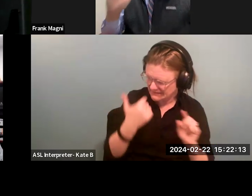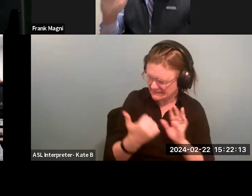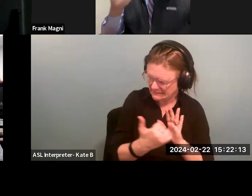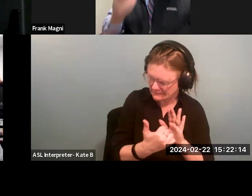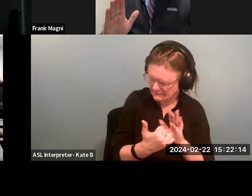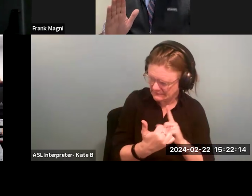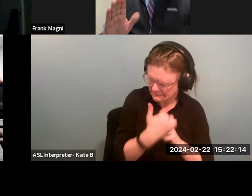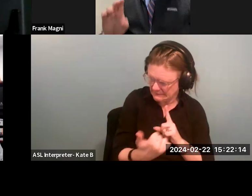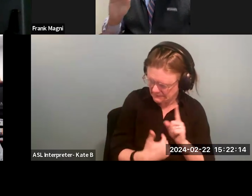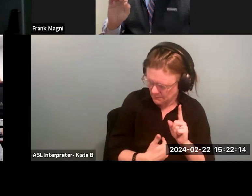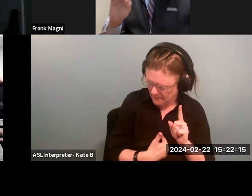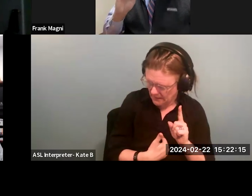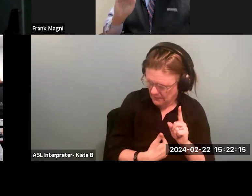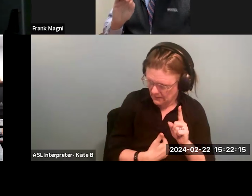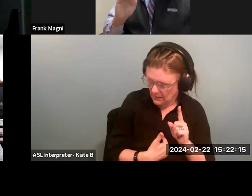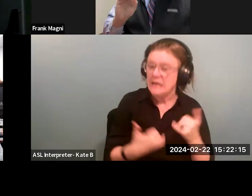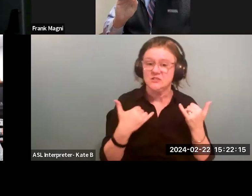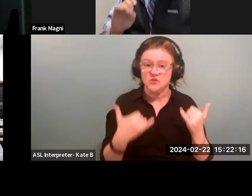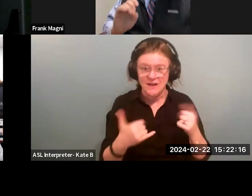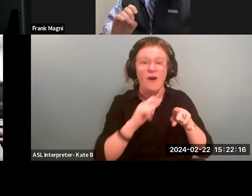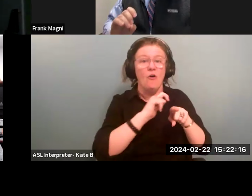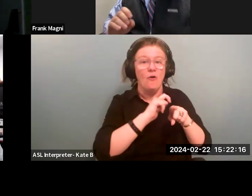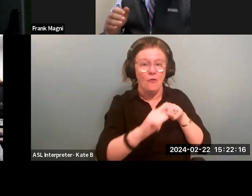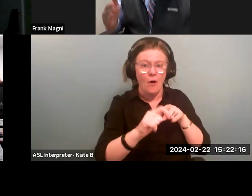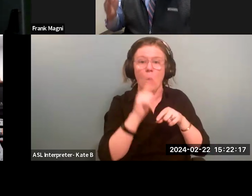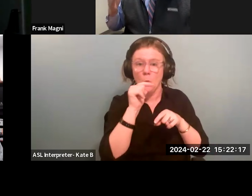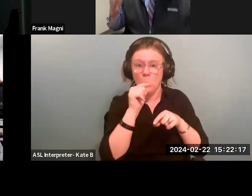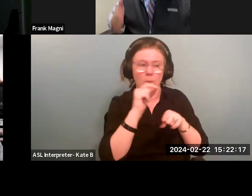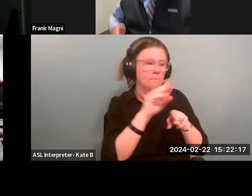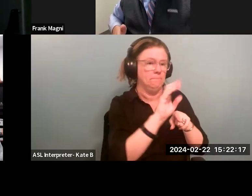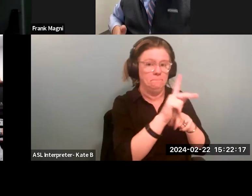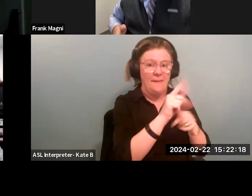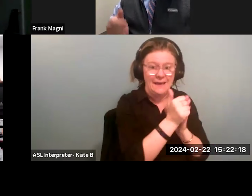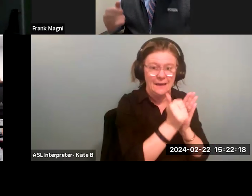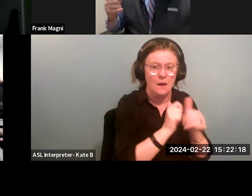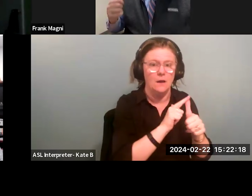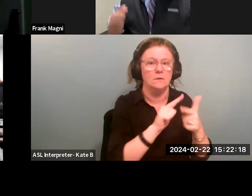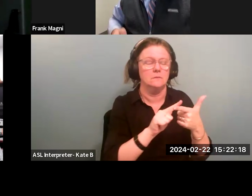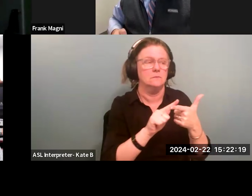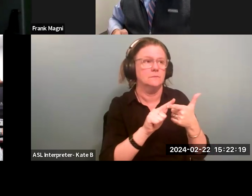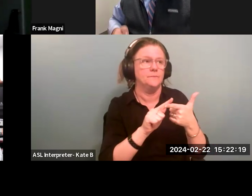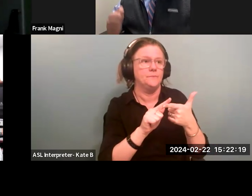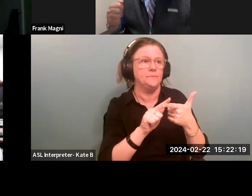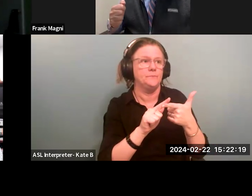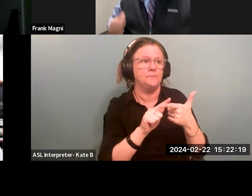The calls that you make are going to be specific to you as a person. And it's going to start with your bank. It's going to start with your credit card.